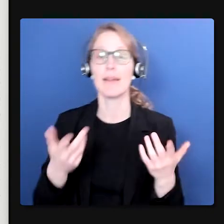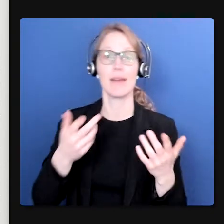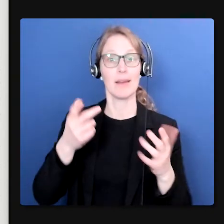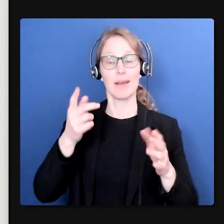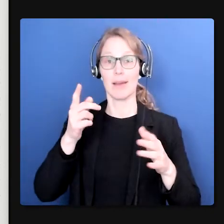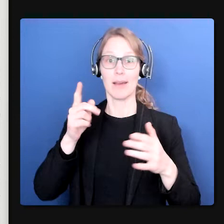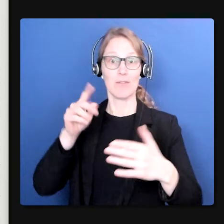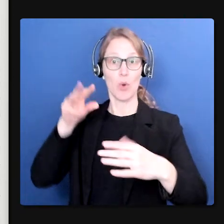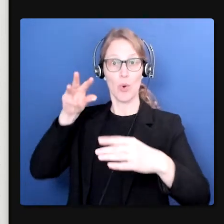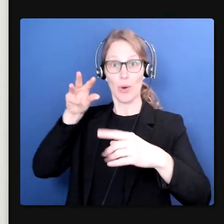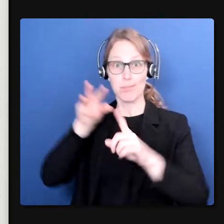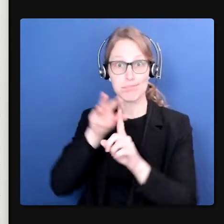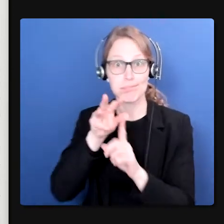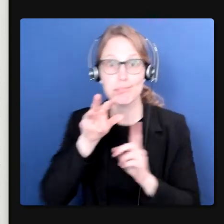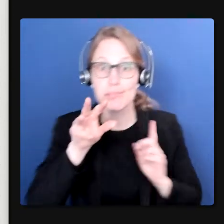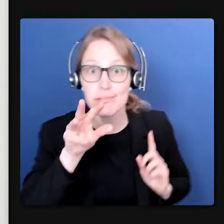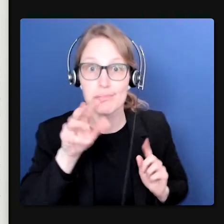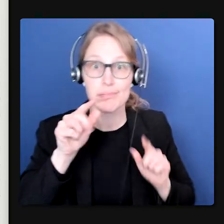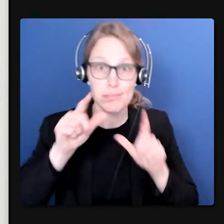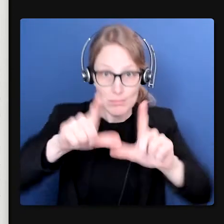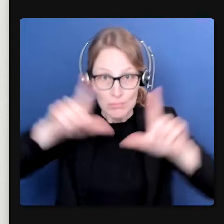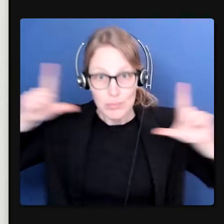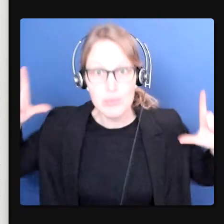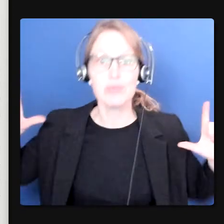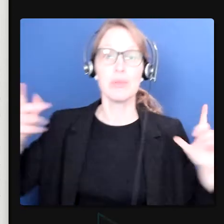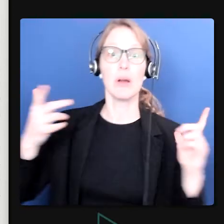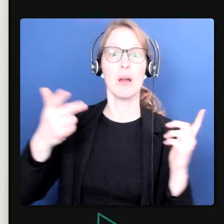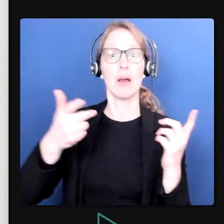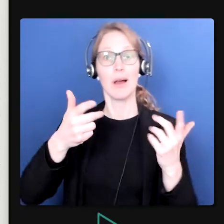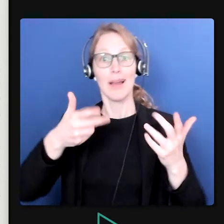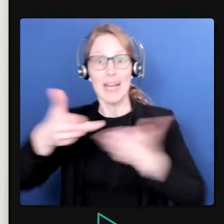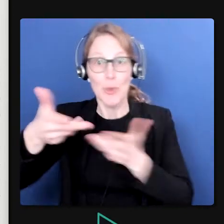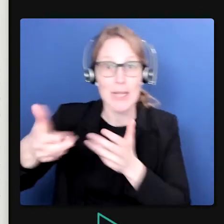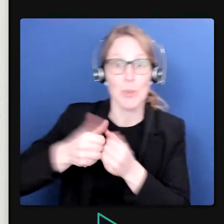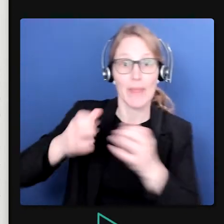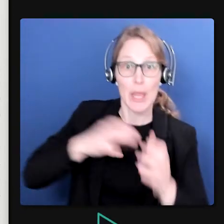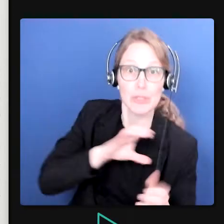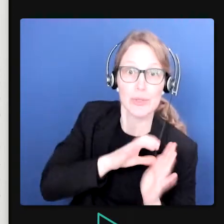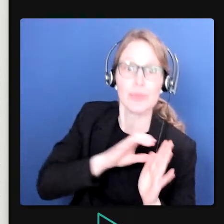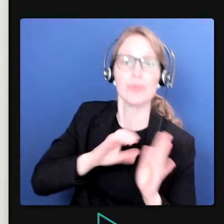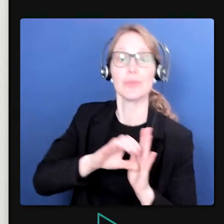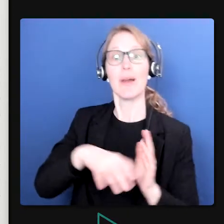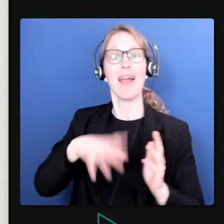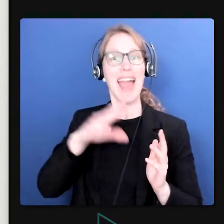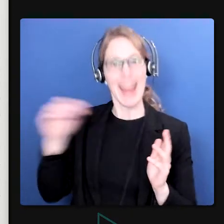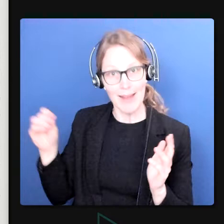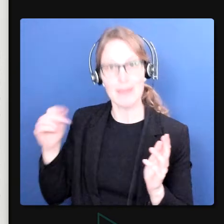for entering first-person mode, for interacting with characters, and one for bringing up the map.